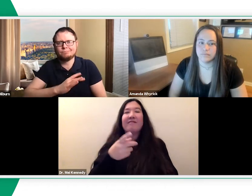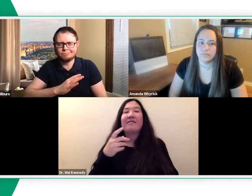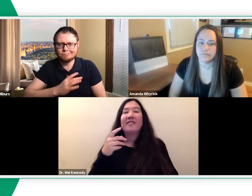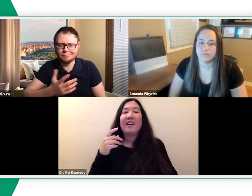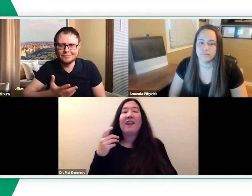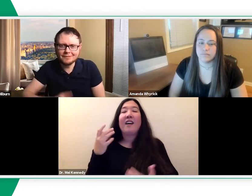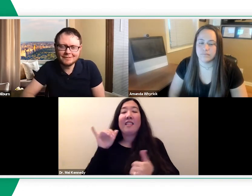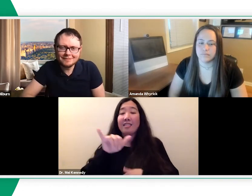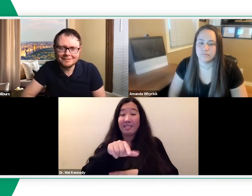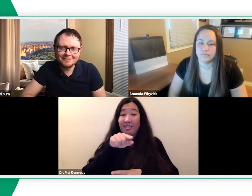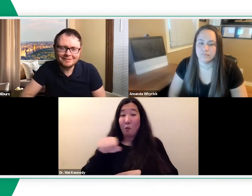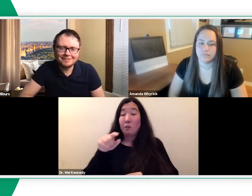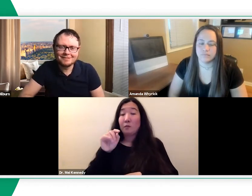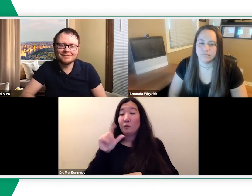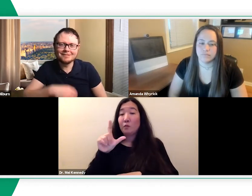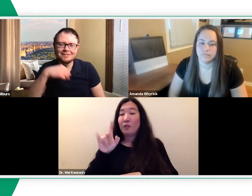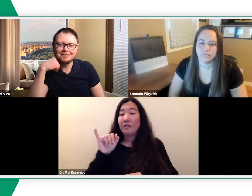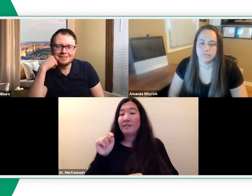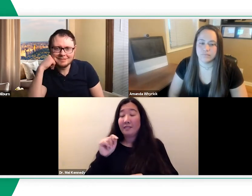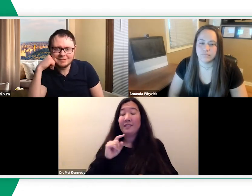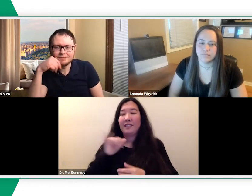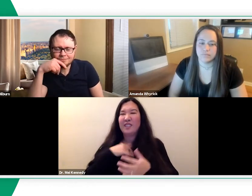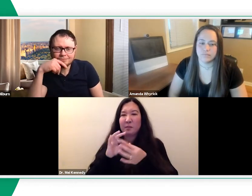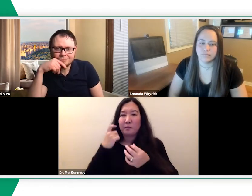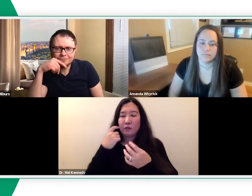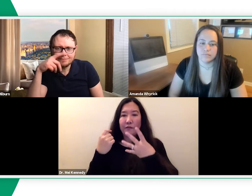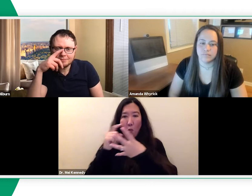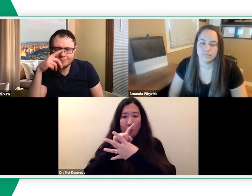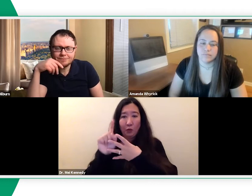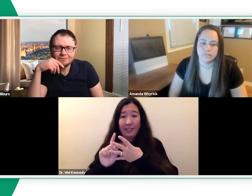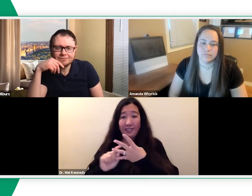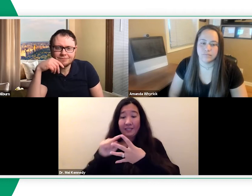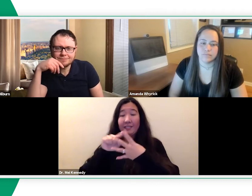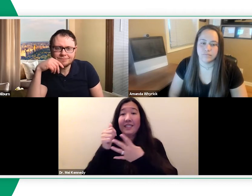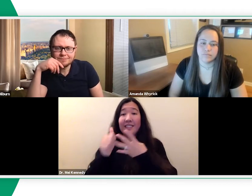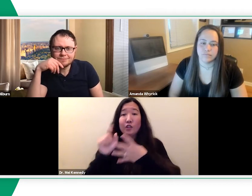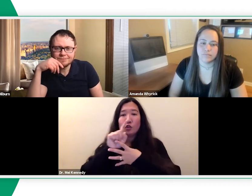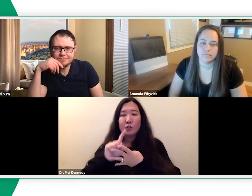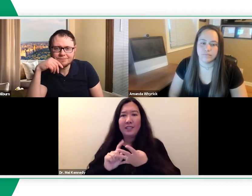bit more about this? >>DR. MEI KENNEDY: Yes, I can. These toolkits,